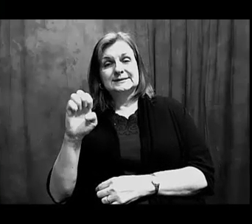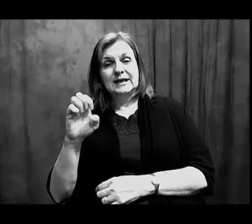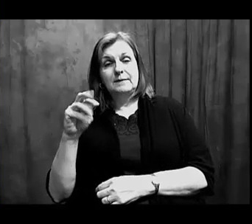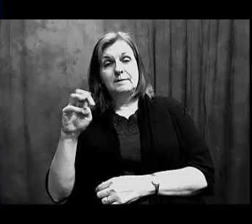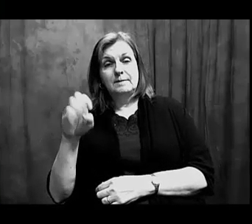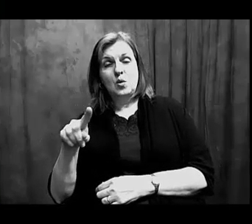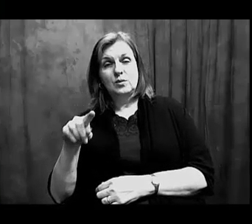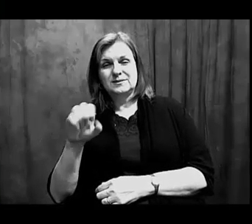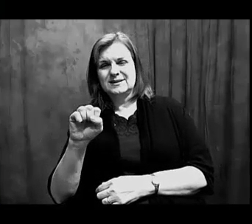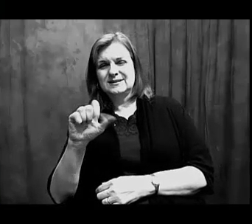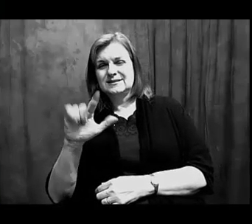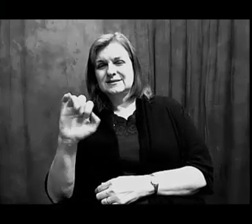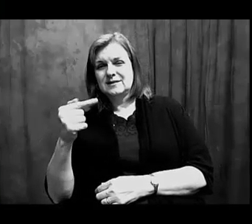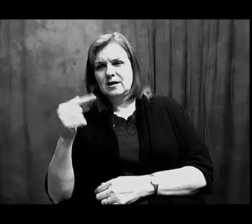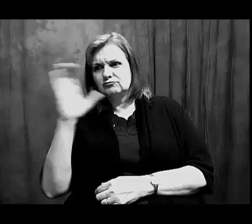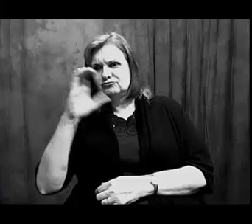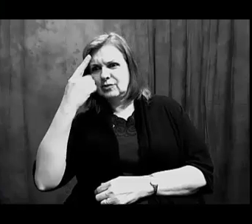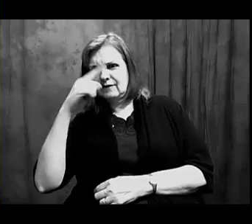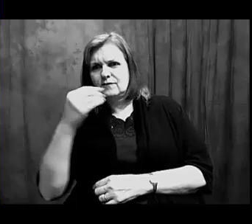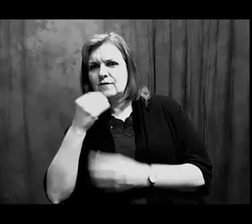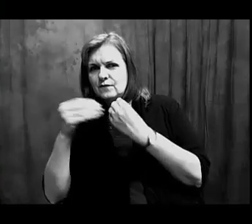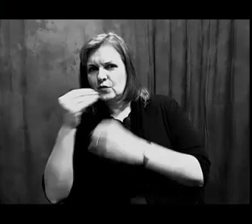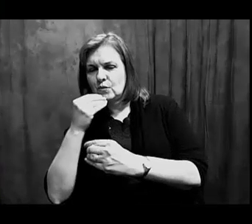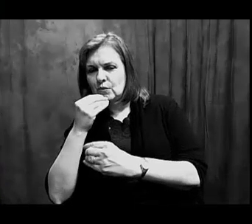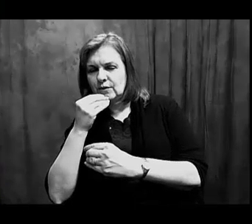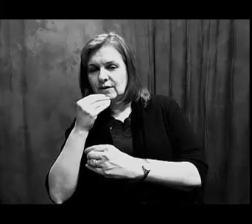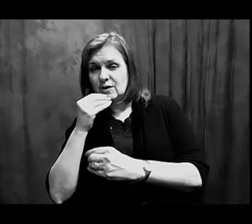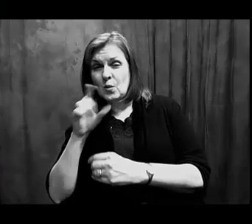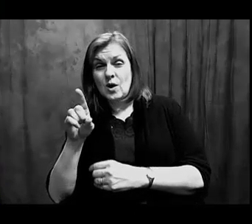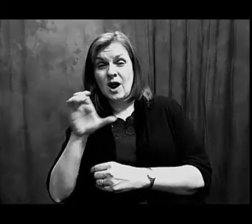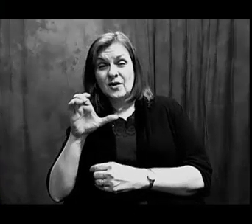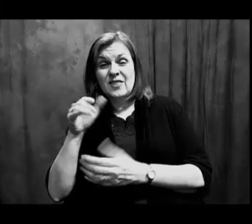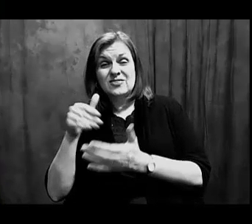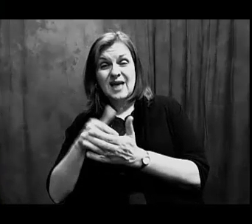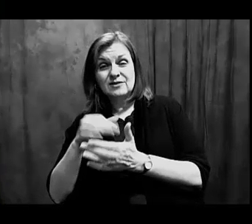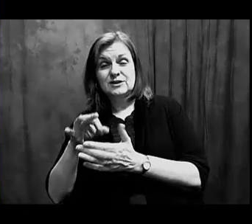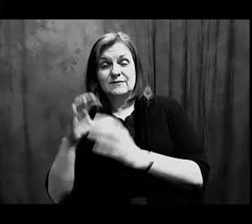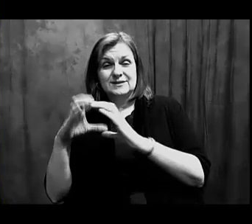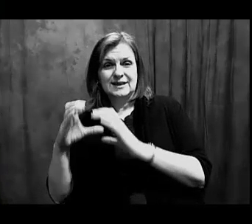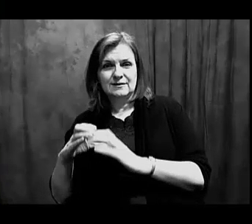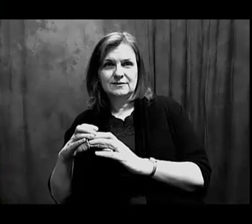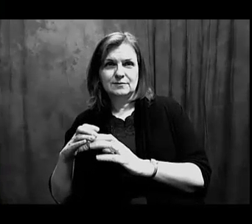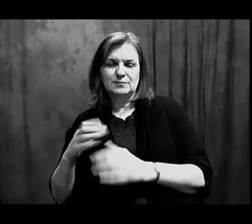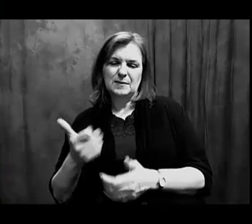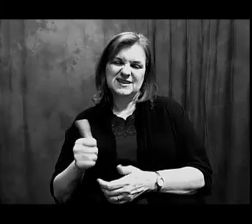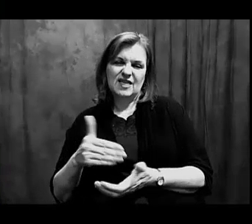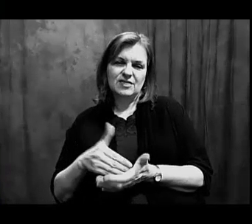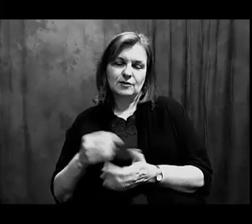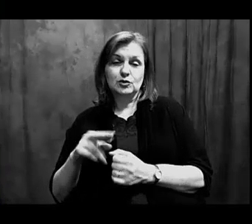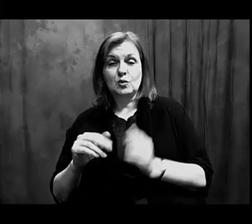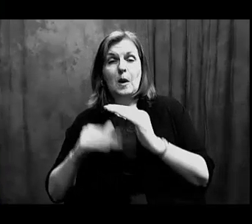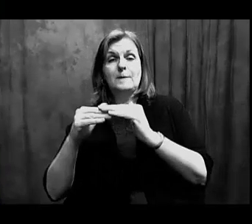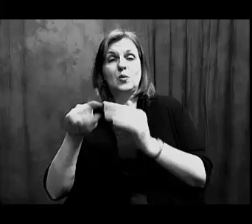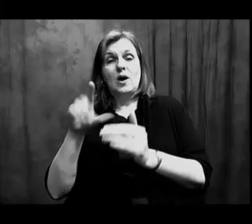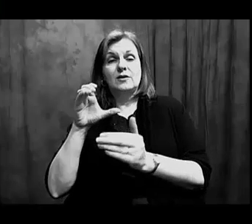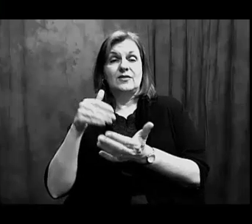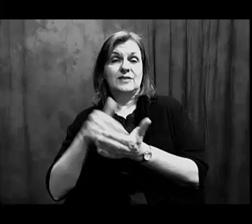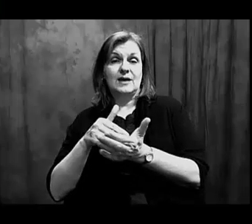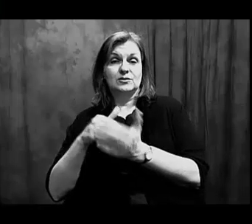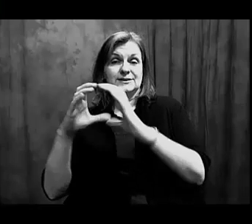of thousands of cells potentially tens of thousands to hundreds of thousands of cells